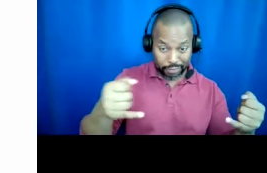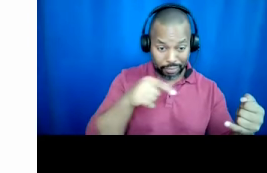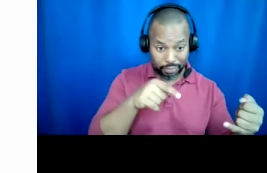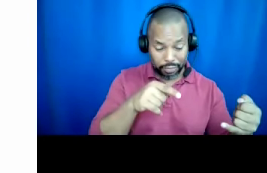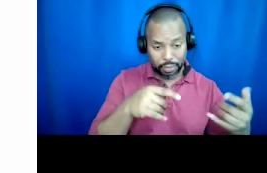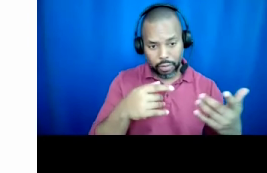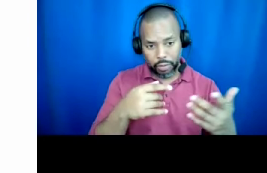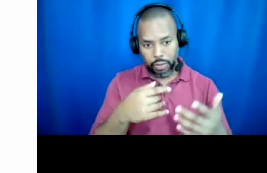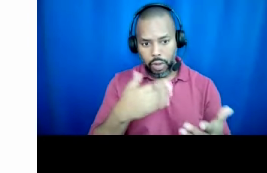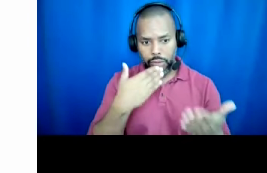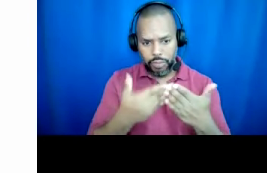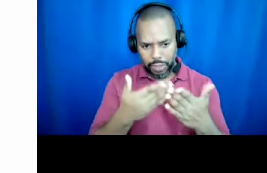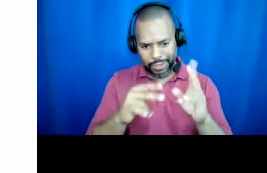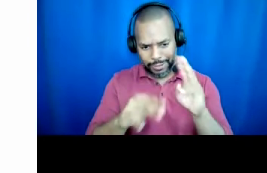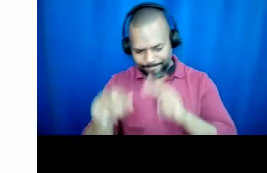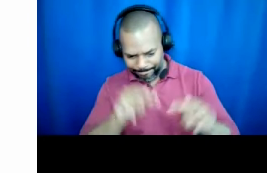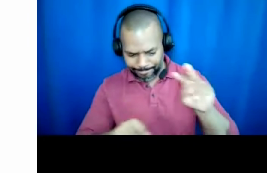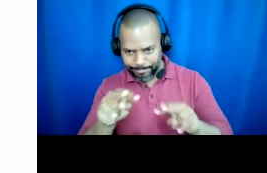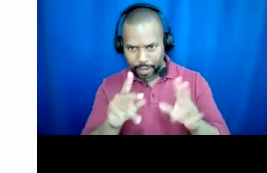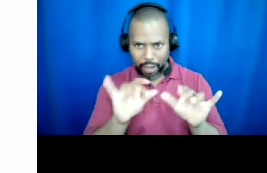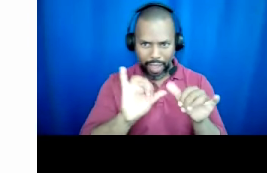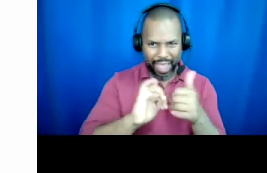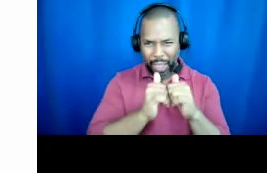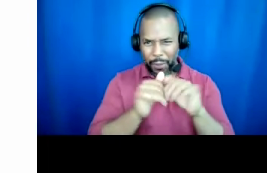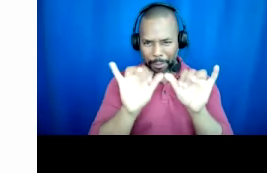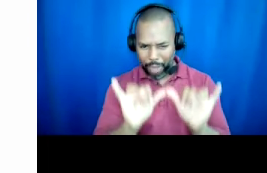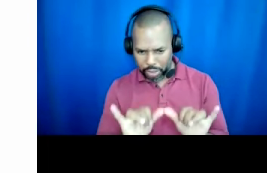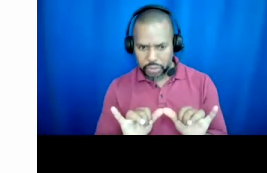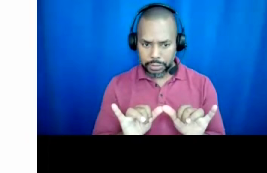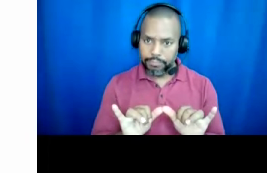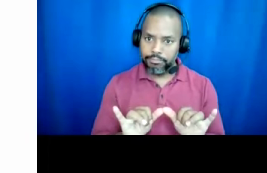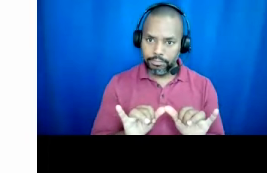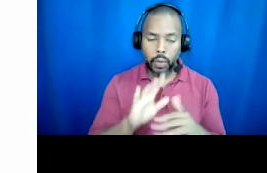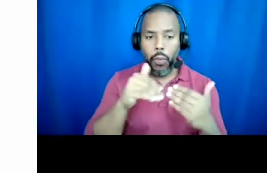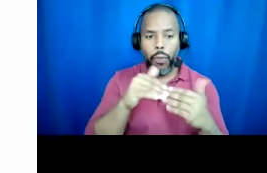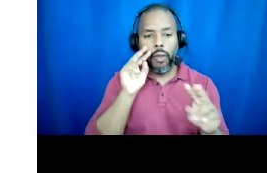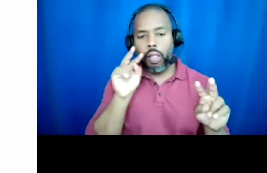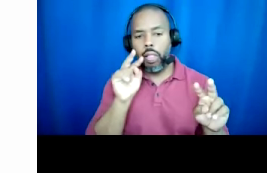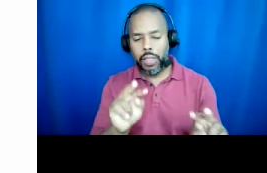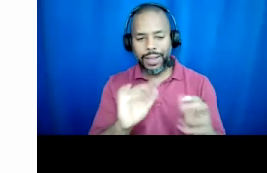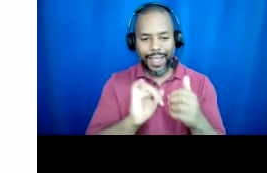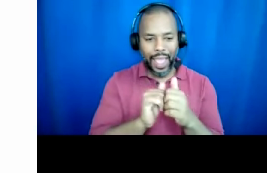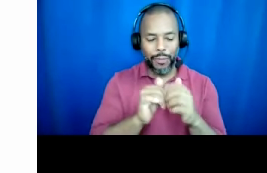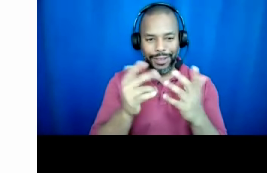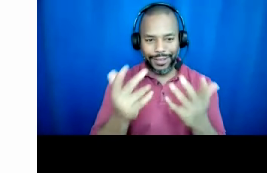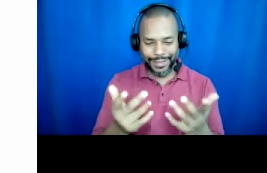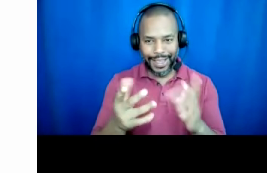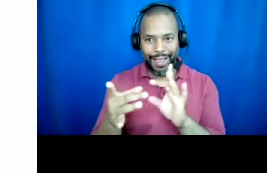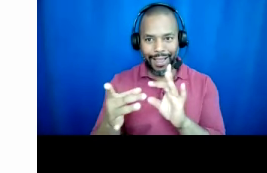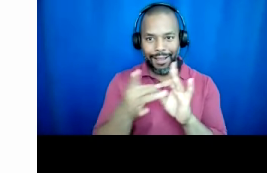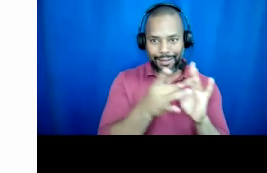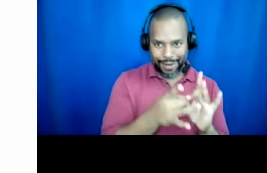method, baseline measurement. So again, all of these are looking at how do we connect back to our program review.